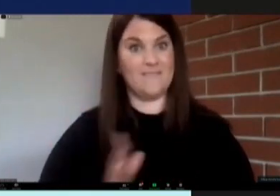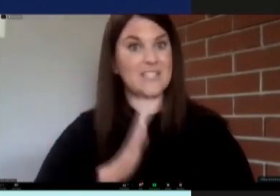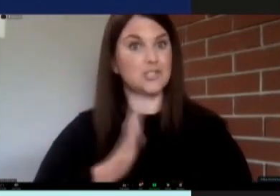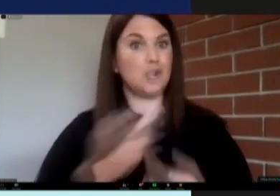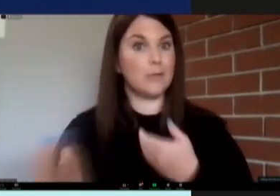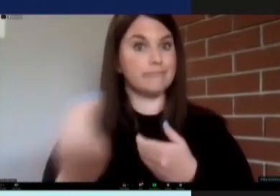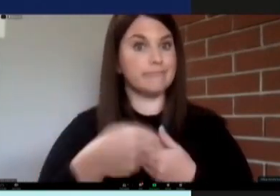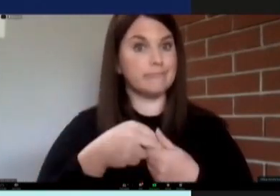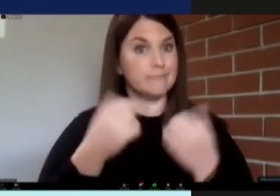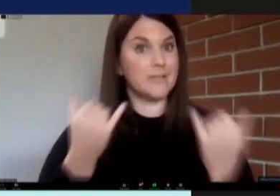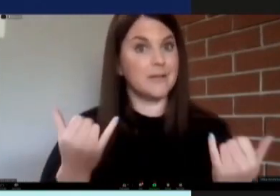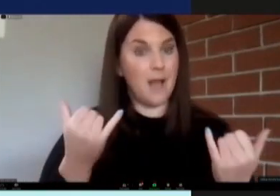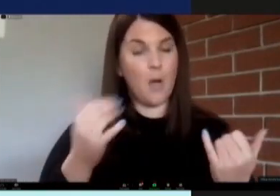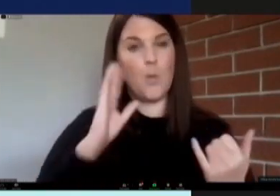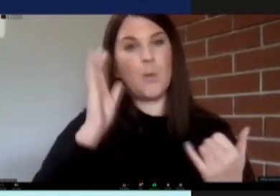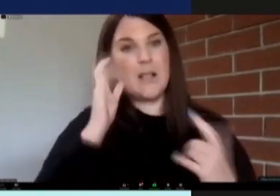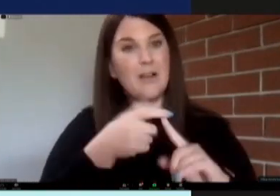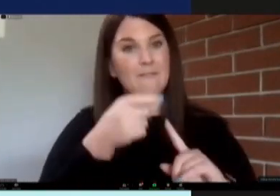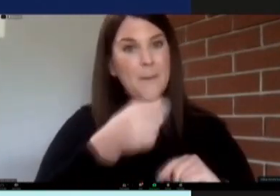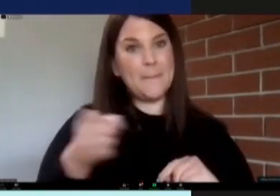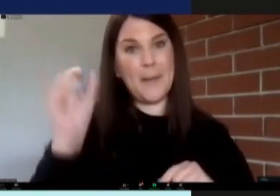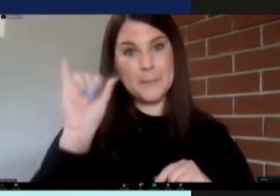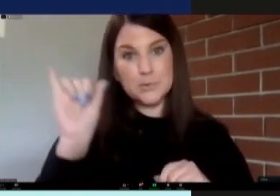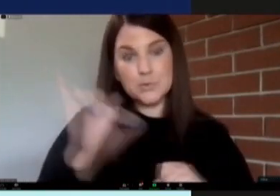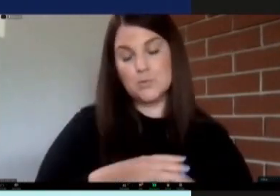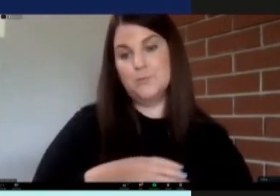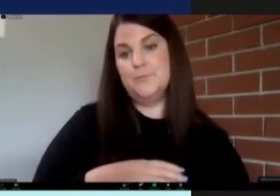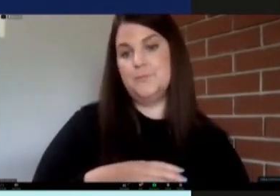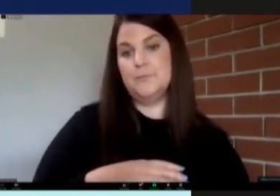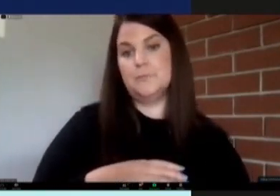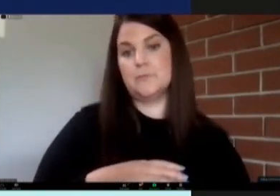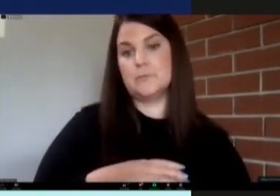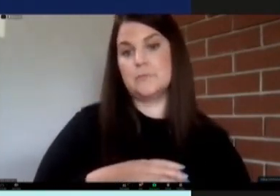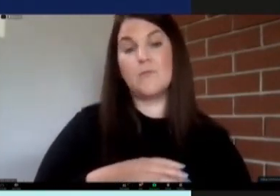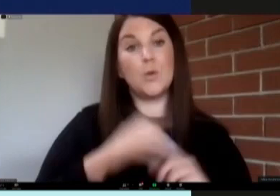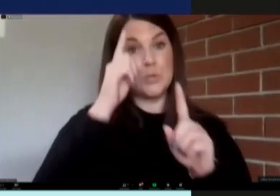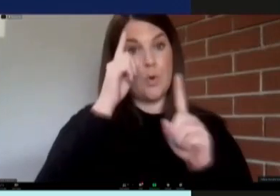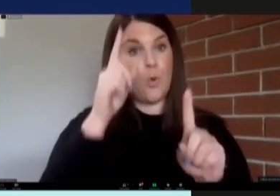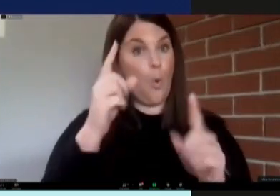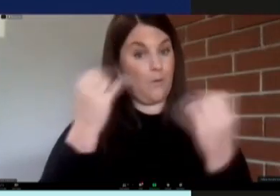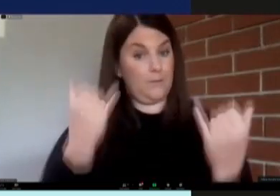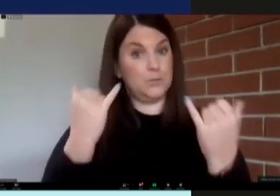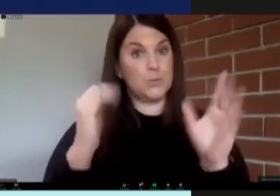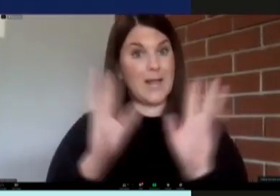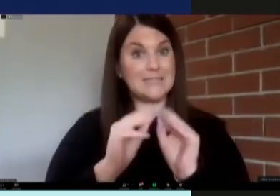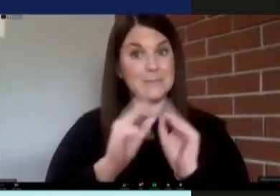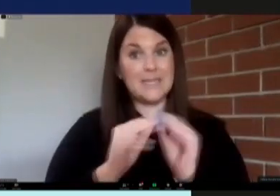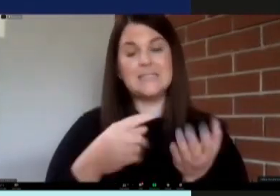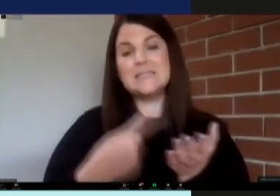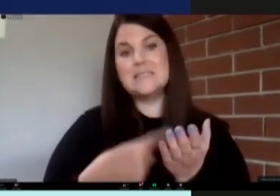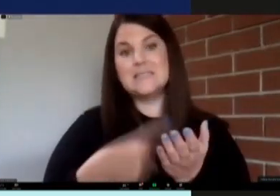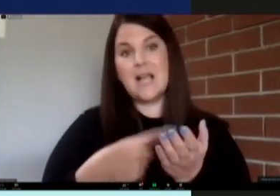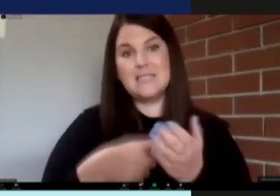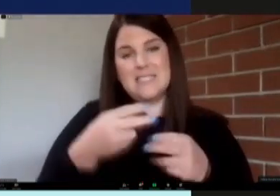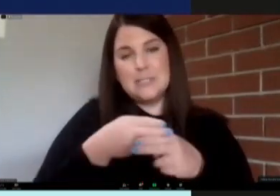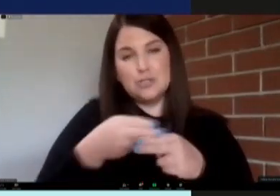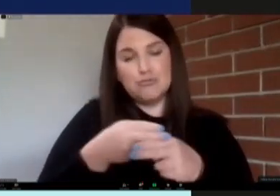We'll hear from them as well shortly. So, the objective of today's meeting is to discuss interim task force recommendations